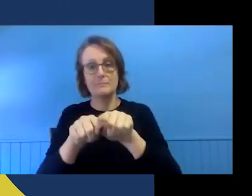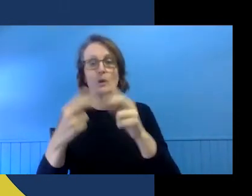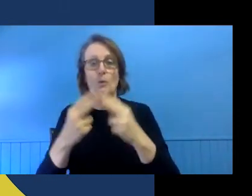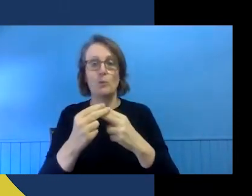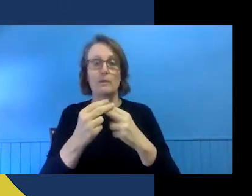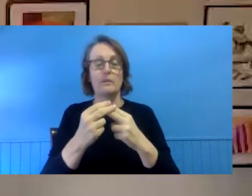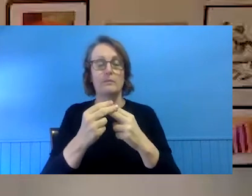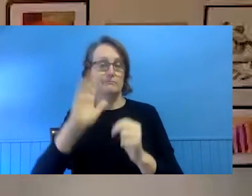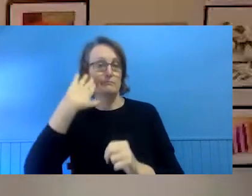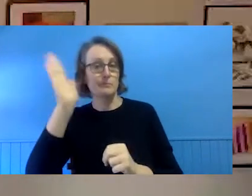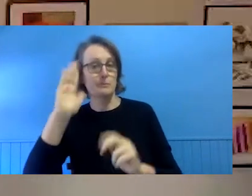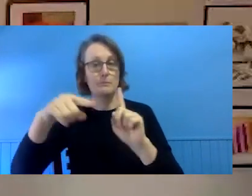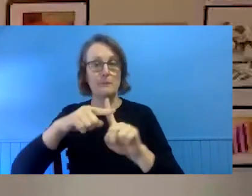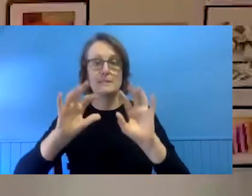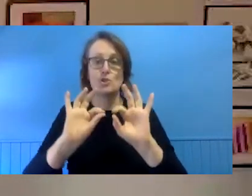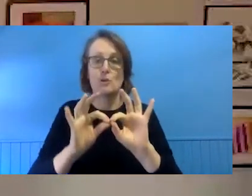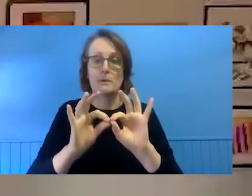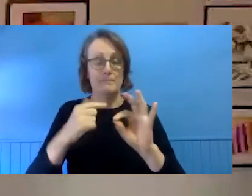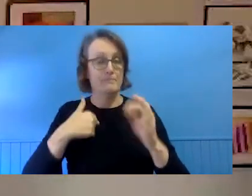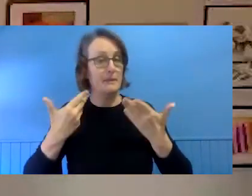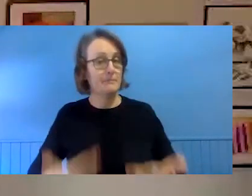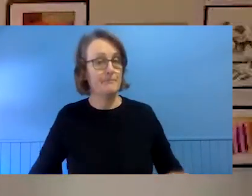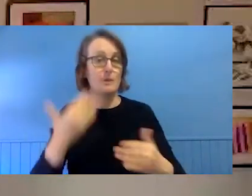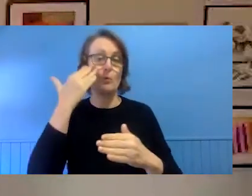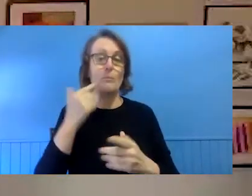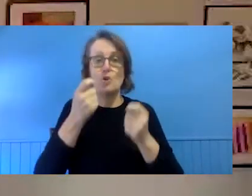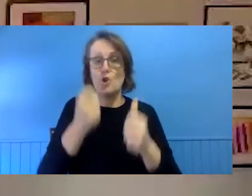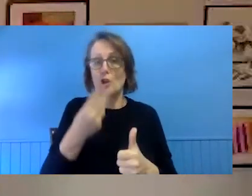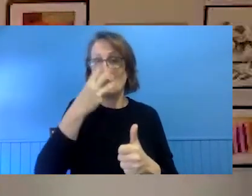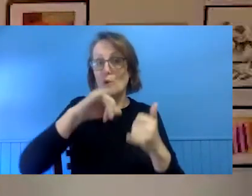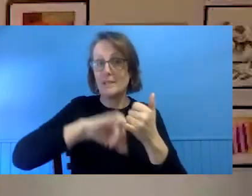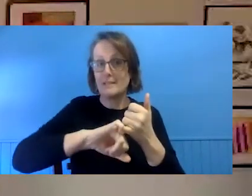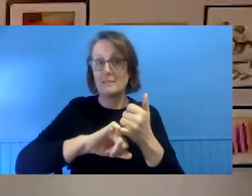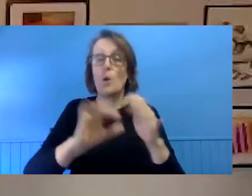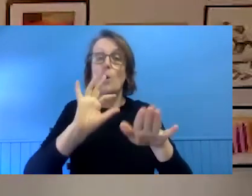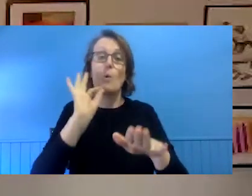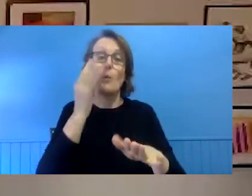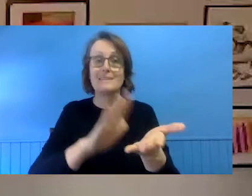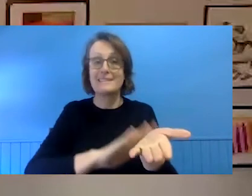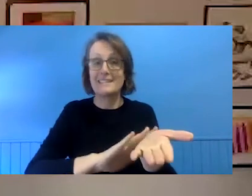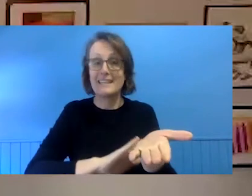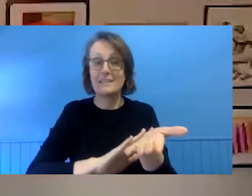interpreter. I am a woman in my early 30s, wavey brown hair, with a